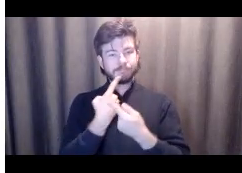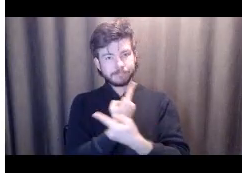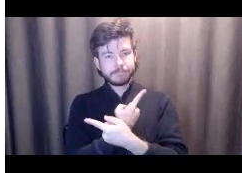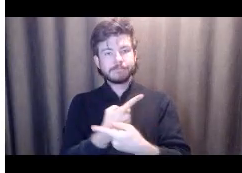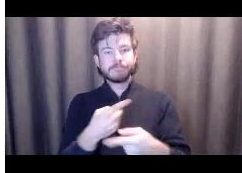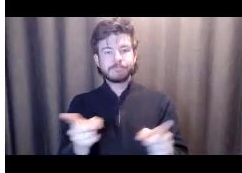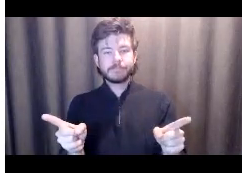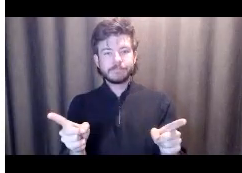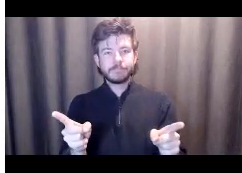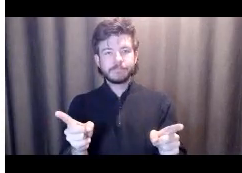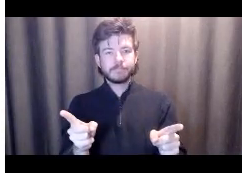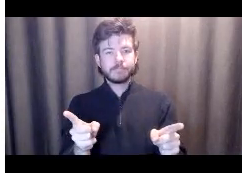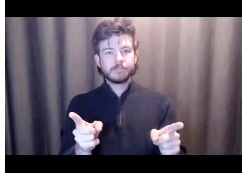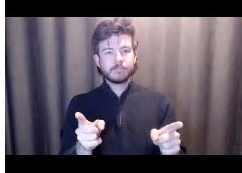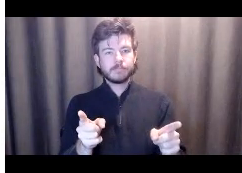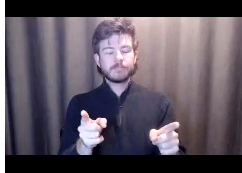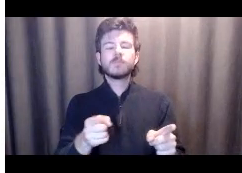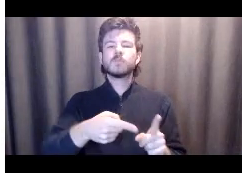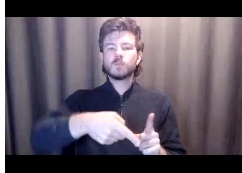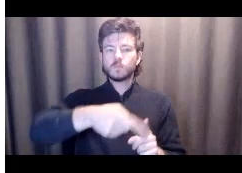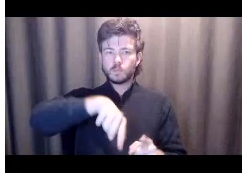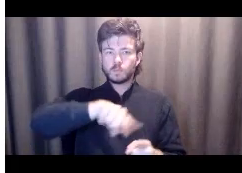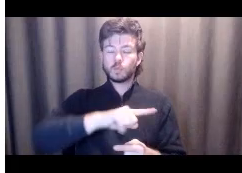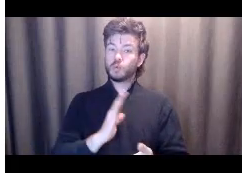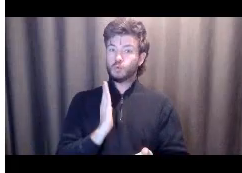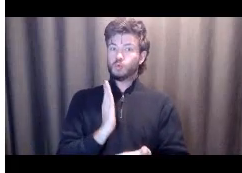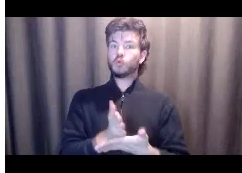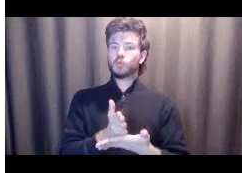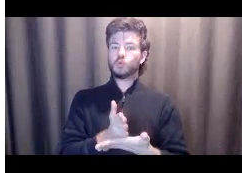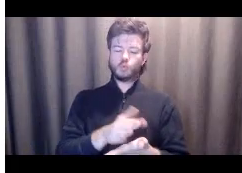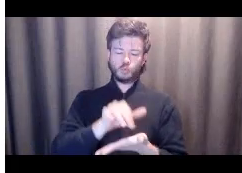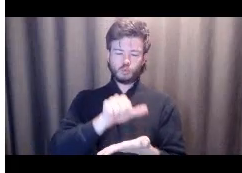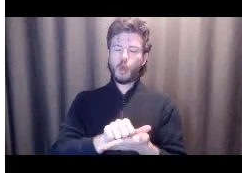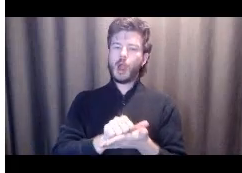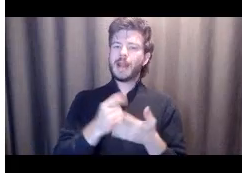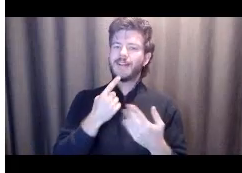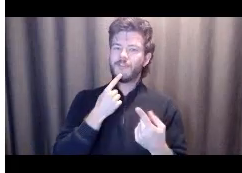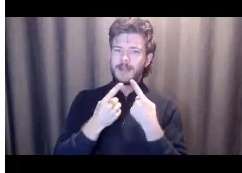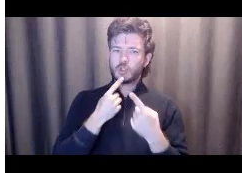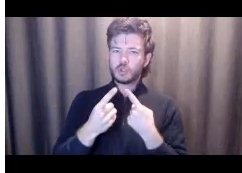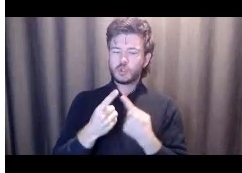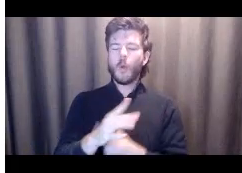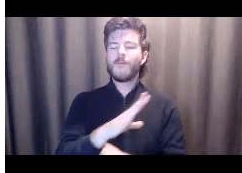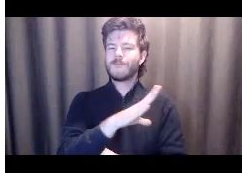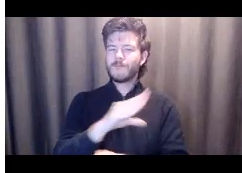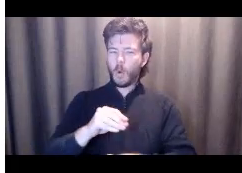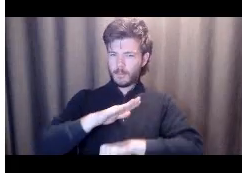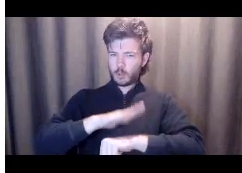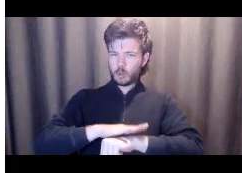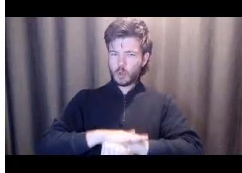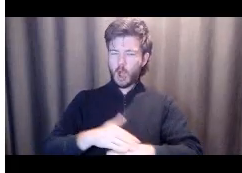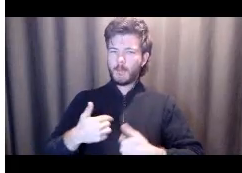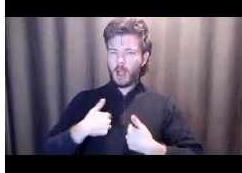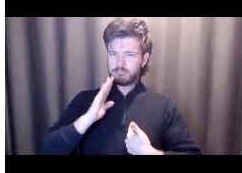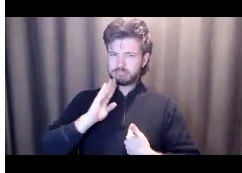is considered to be true and correct at the time the presentation was presented or recorded.